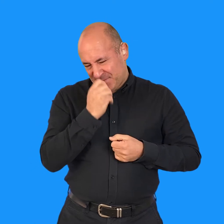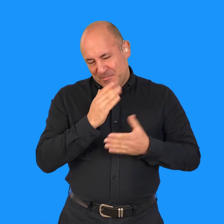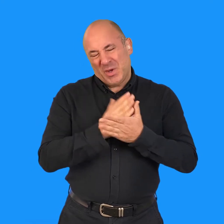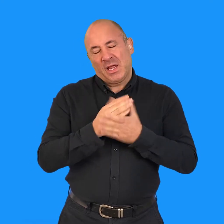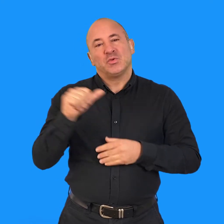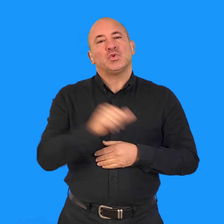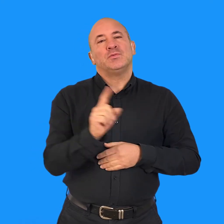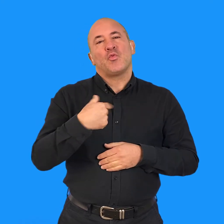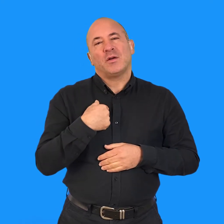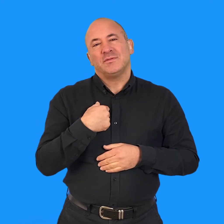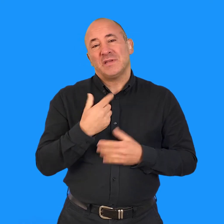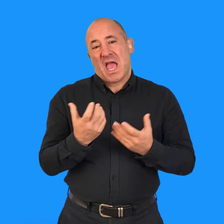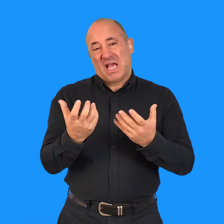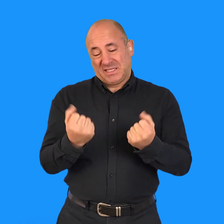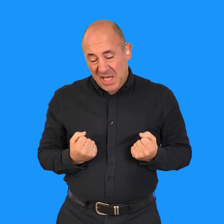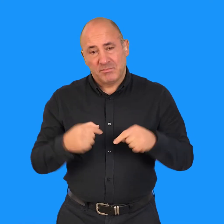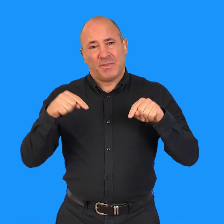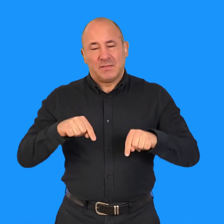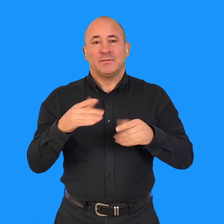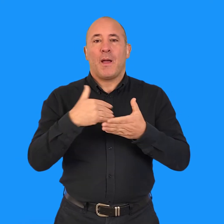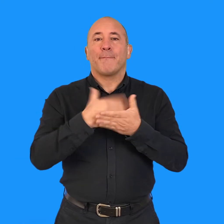I'm a bad maker, I haven't found the solution.